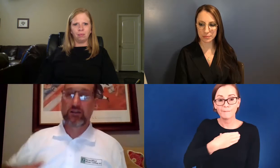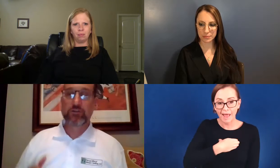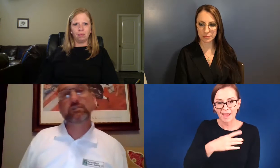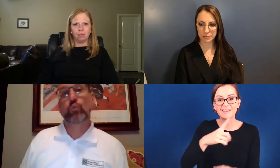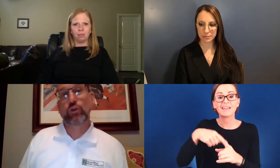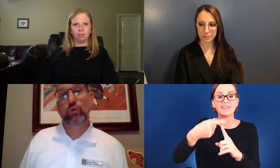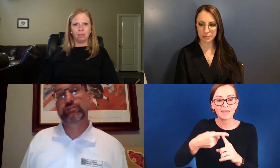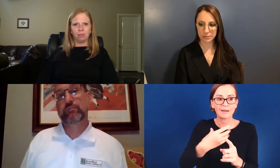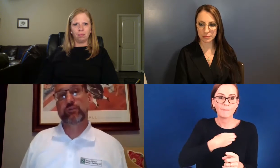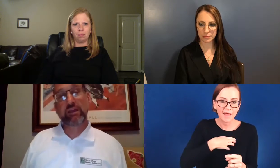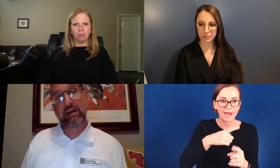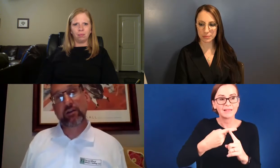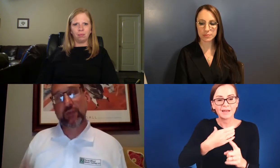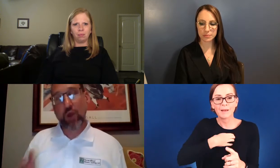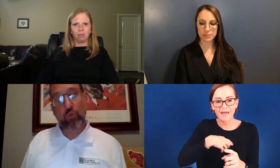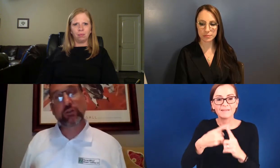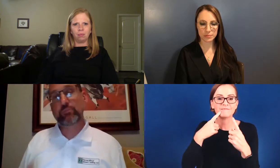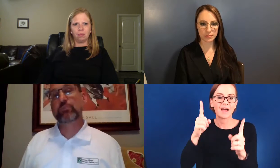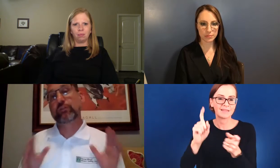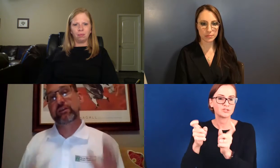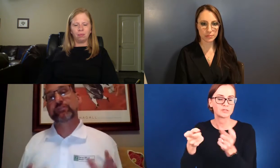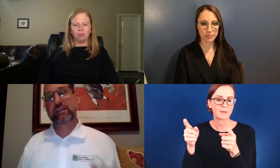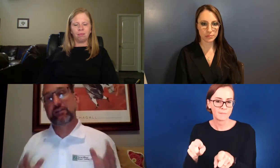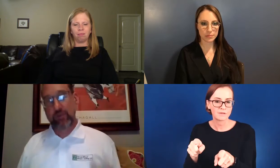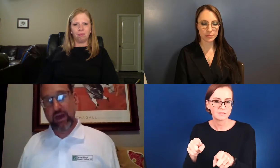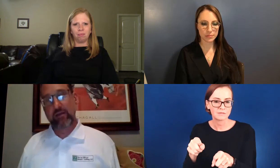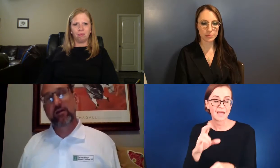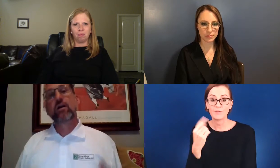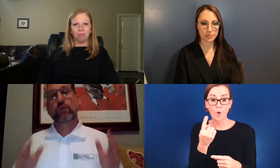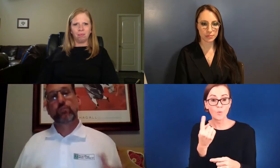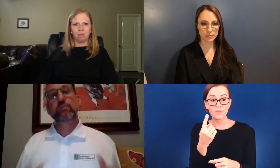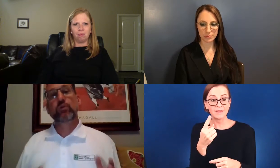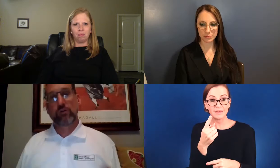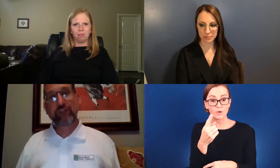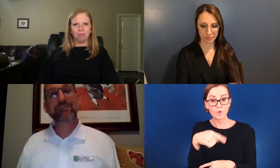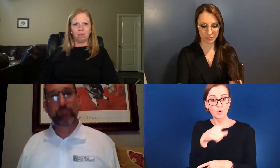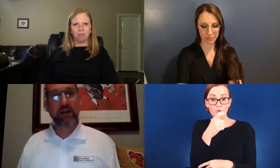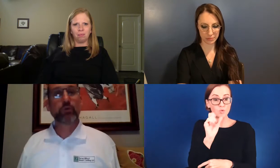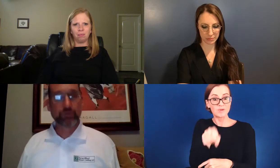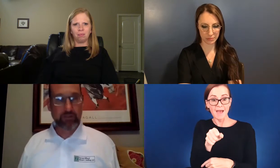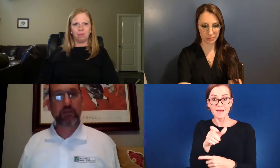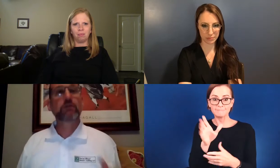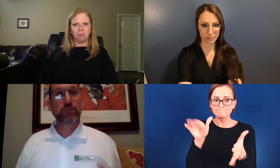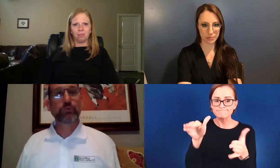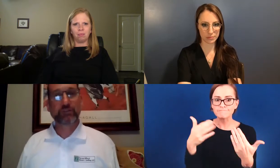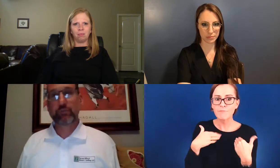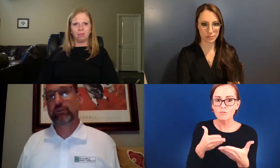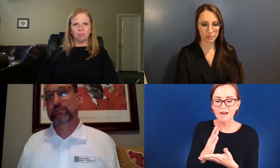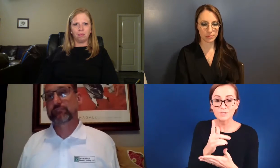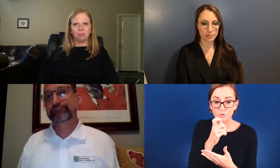until someone holds them to account. And the only people with legal standing to do that are the people who are affected by personally people with disabilities.